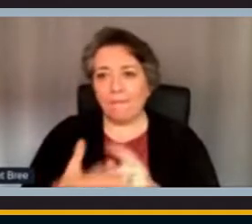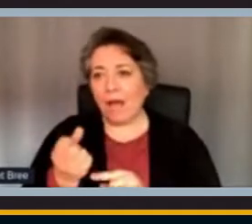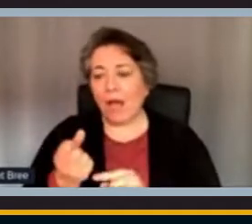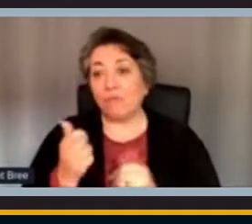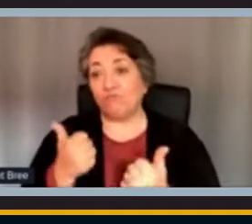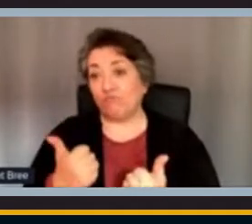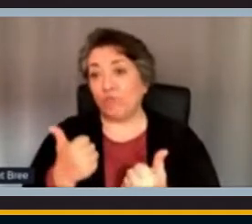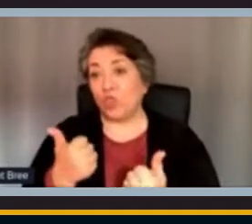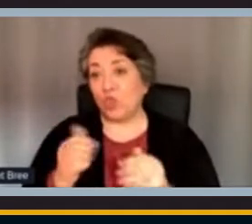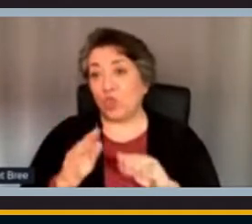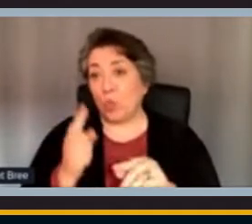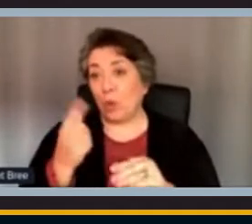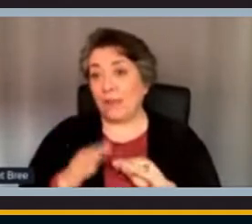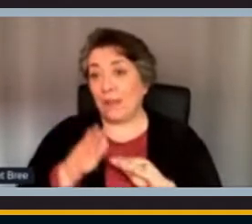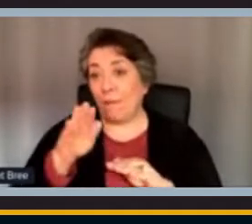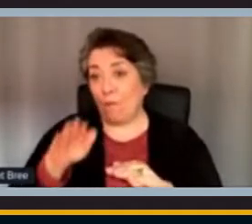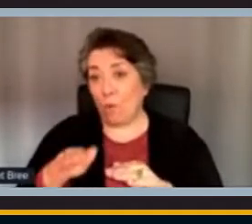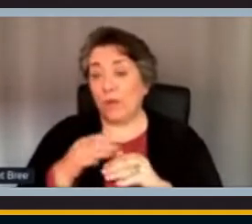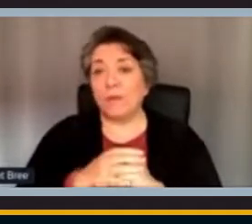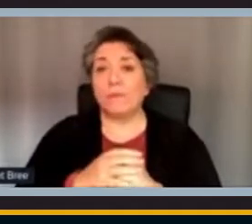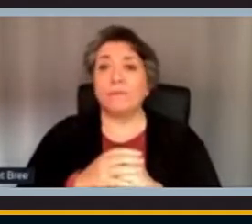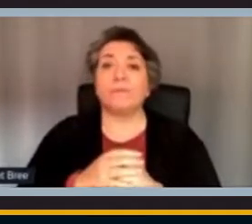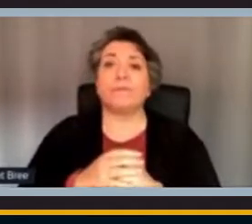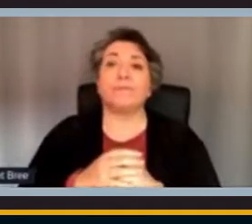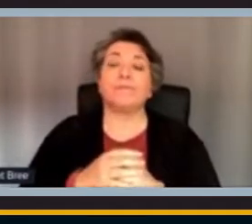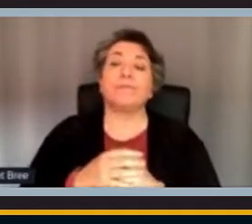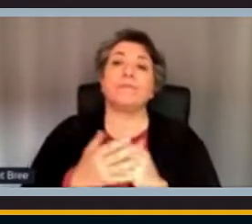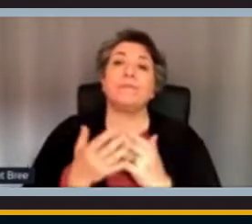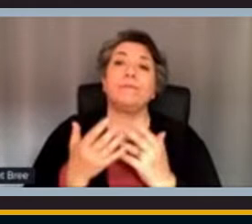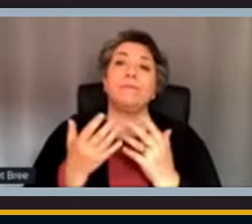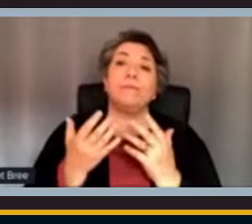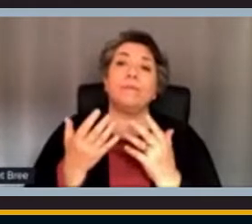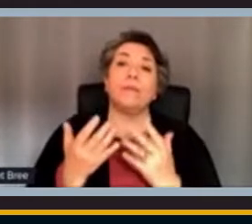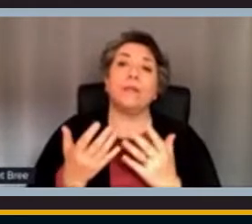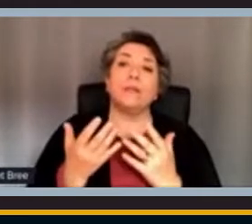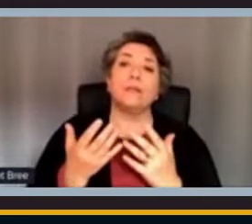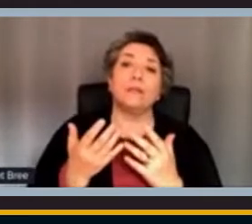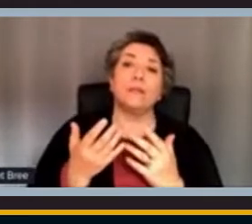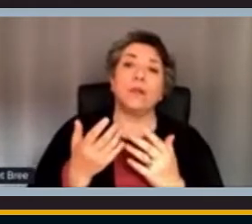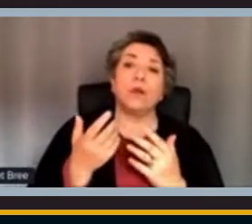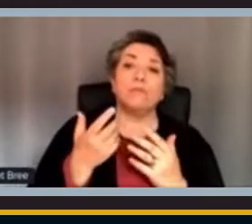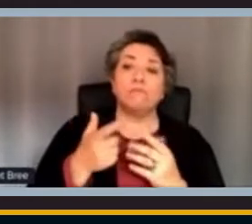So far, I've shared some of my experiences with mystifying how we write alternative text,